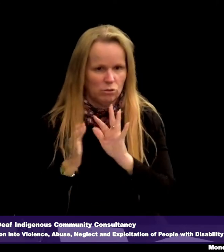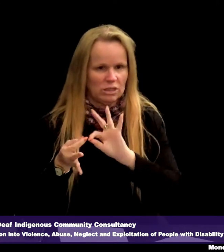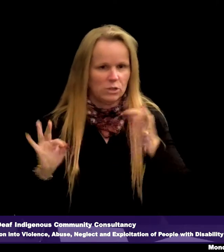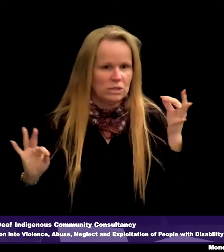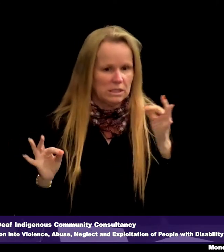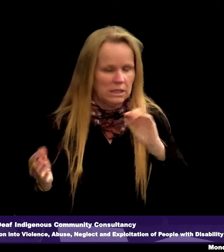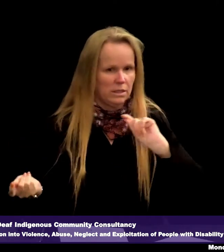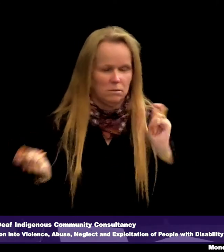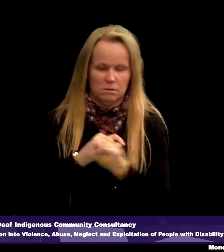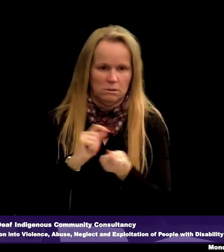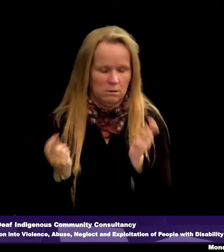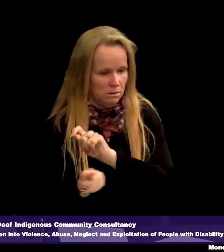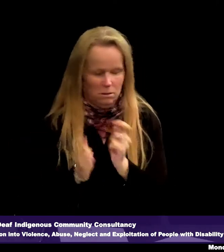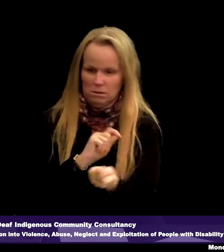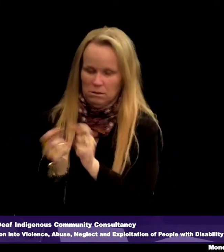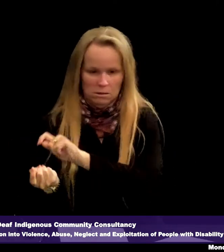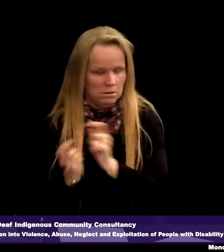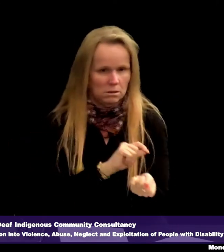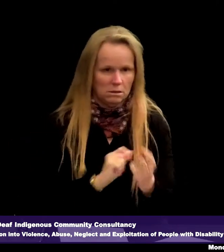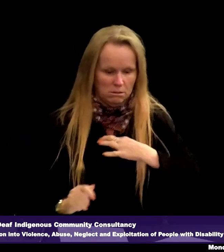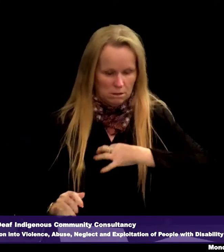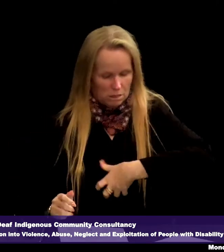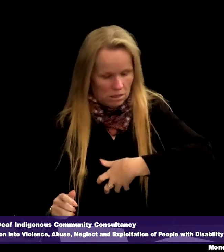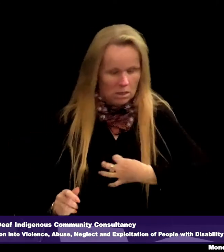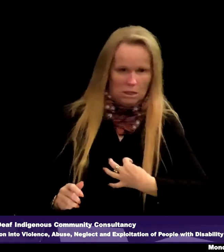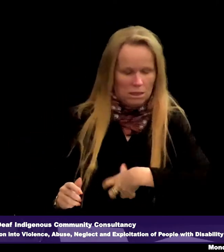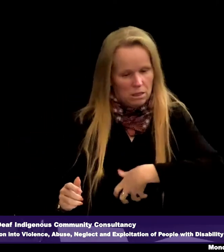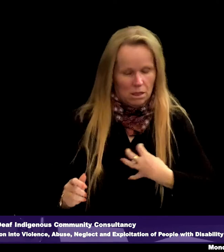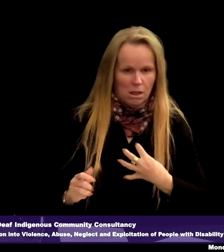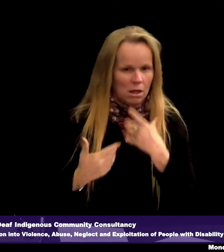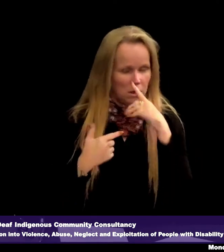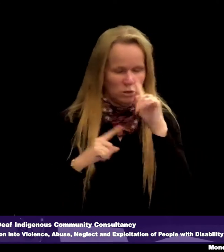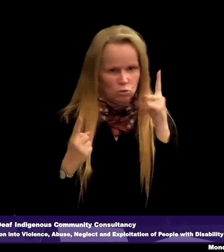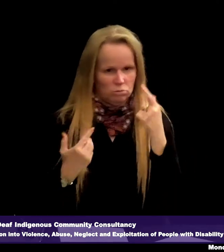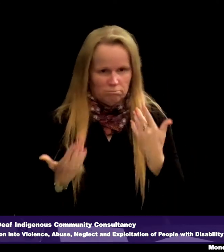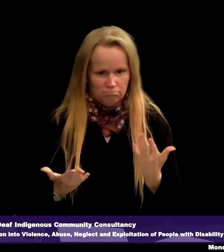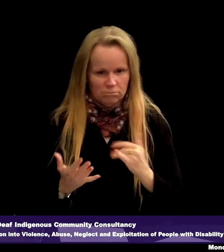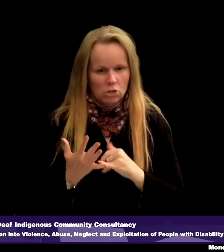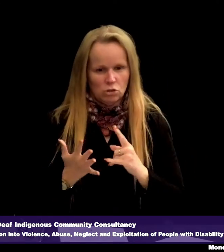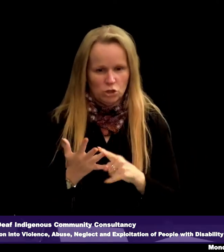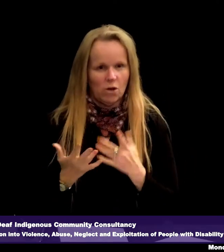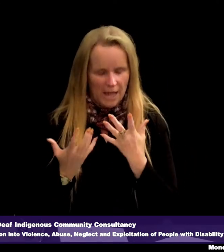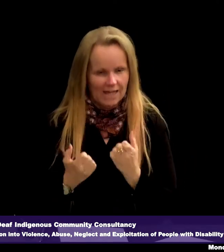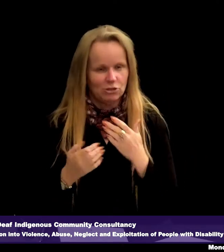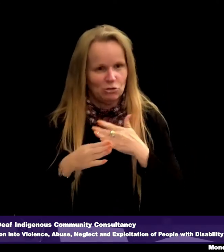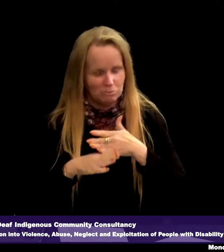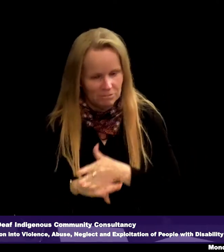I was working in a situation and attending a situation that had no understanding of my linguistic needs, and I just couldn't cope with that.